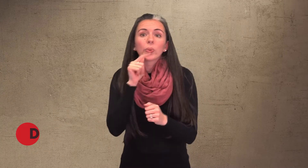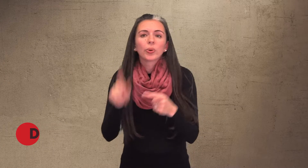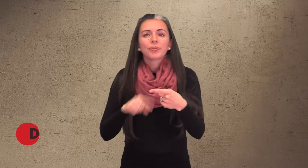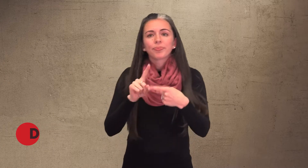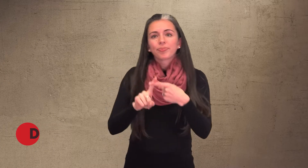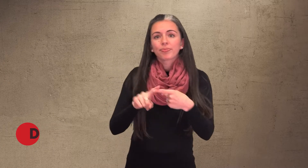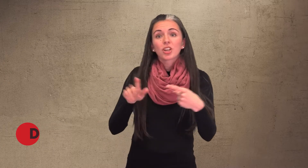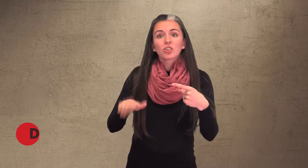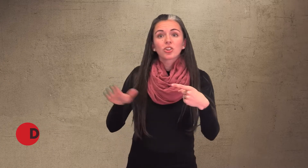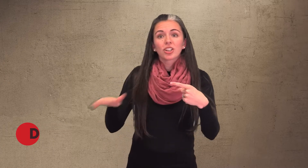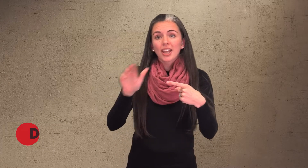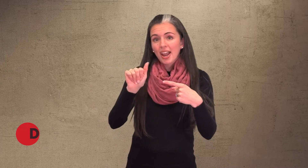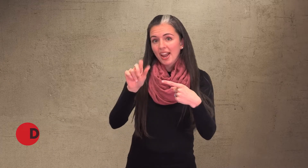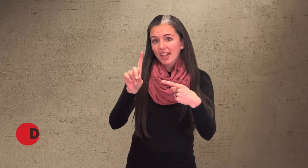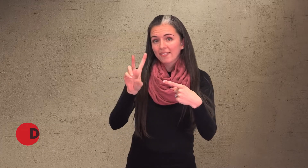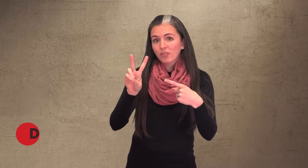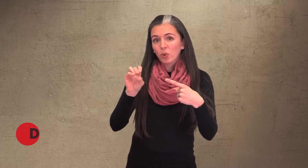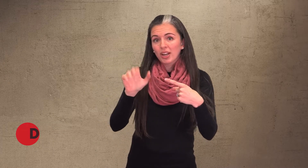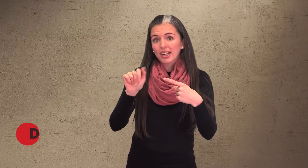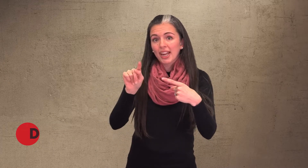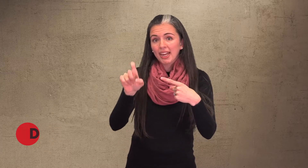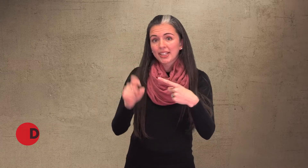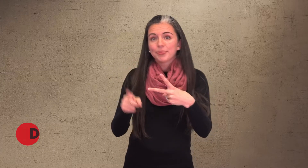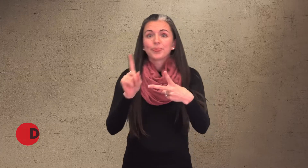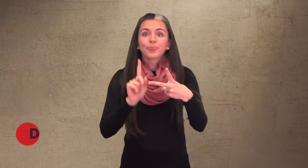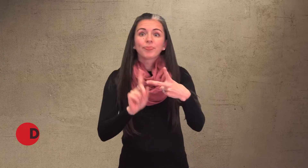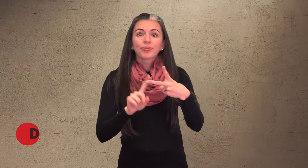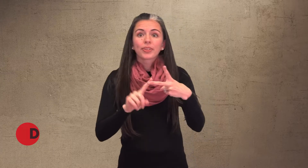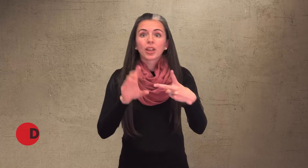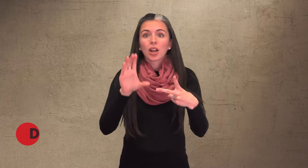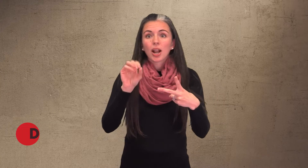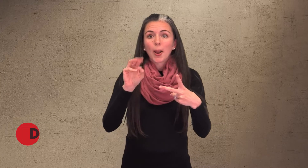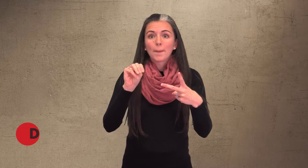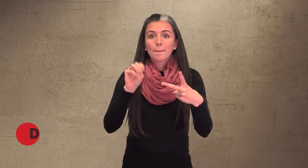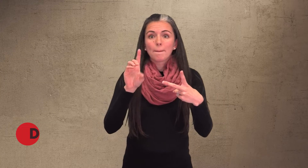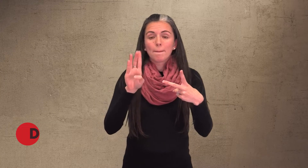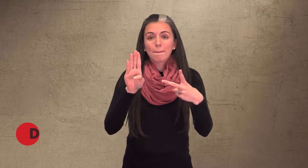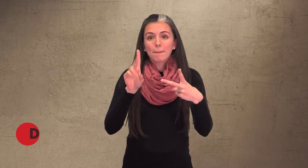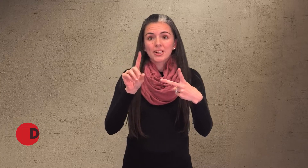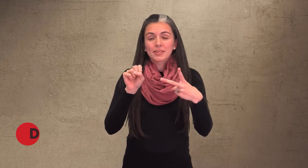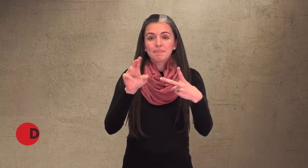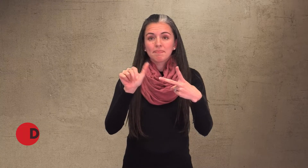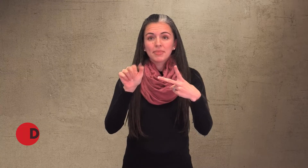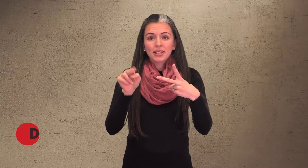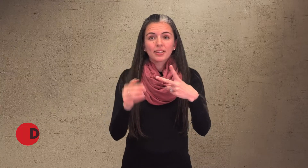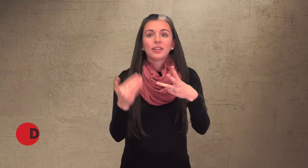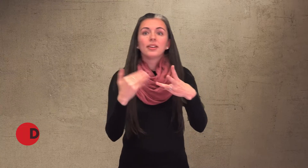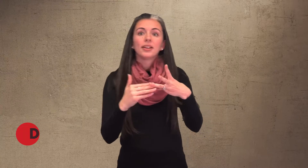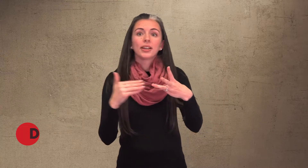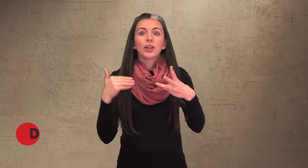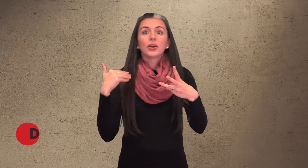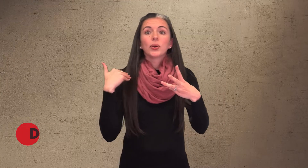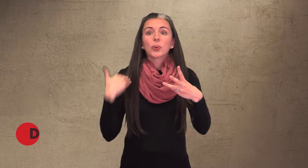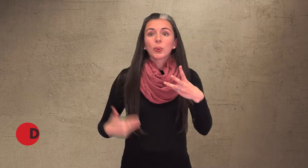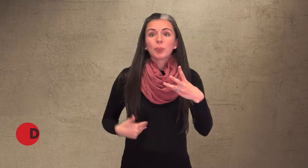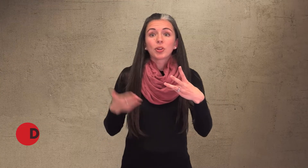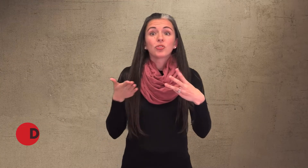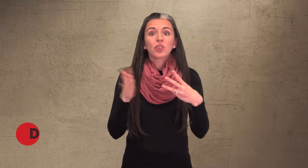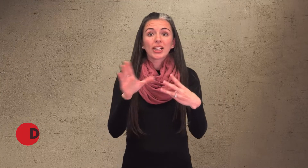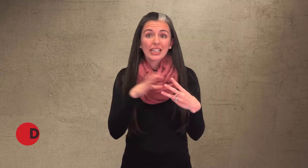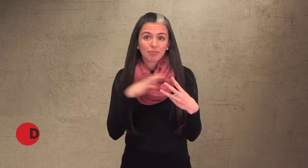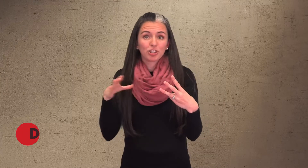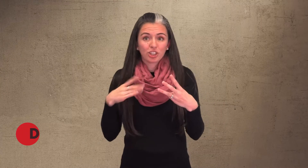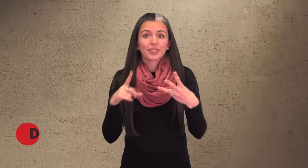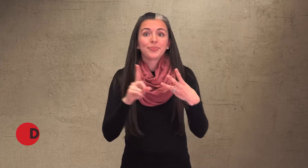with the Child Advocate, Ombudsman and Human Rights Commission